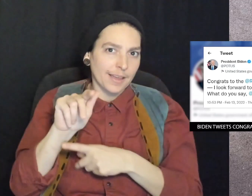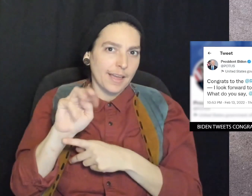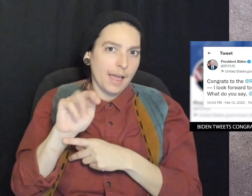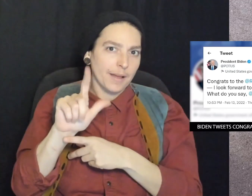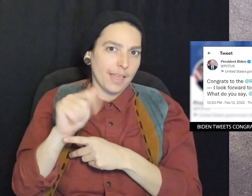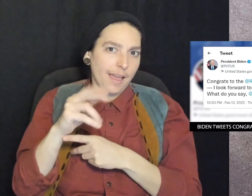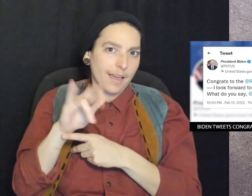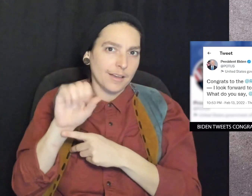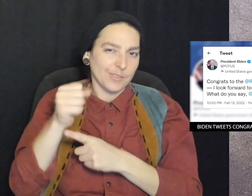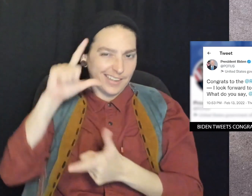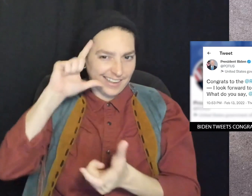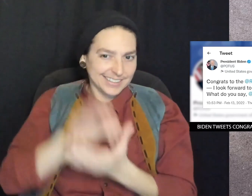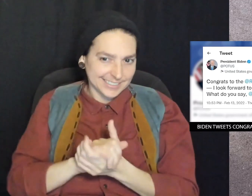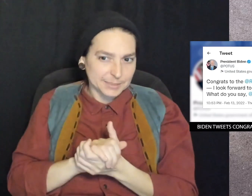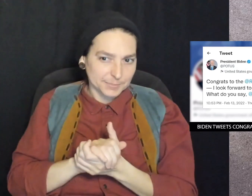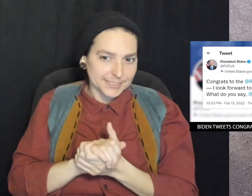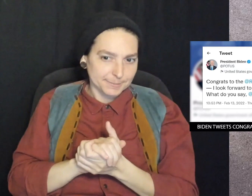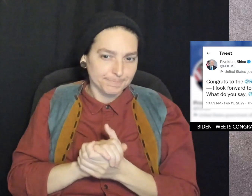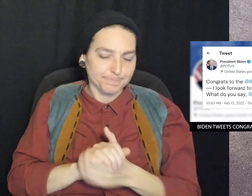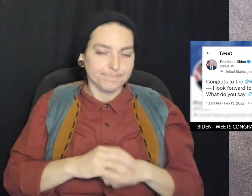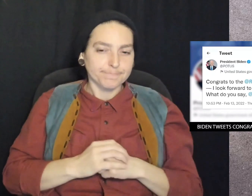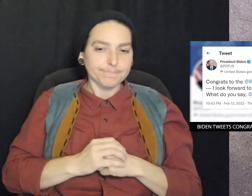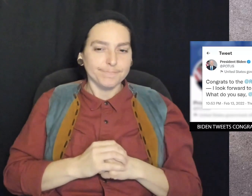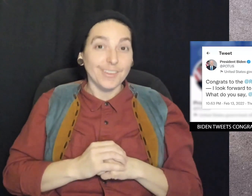referring to the husband of Vice President Kamala Harris